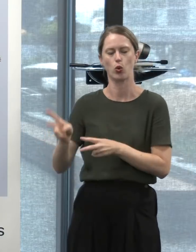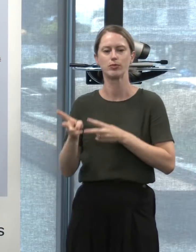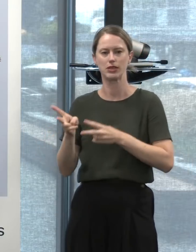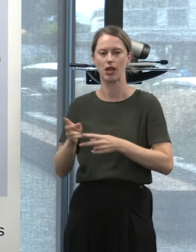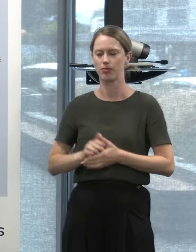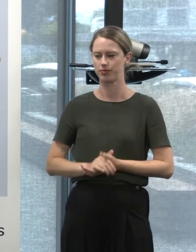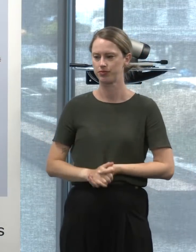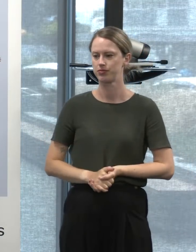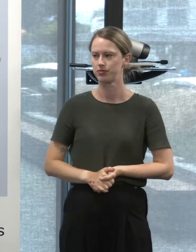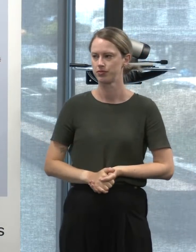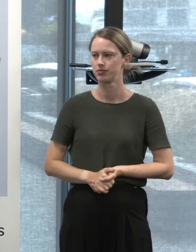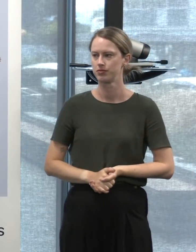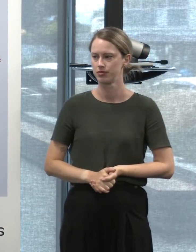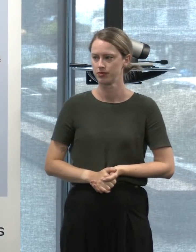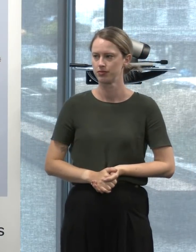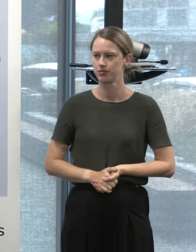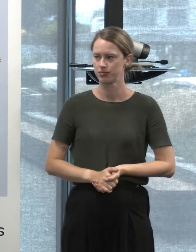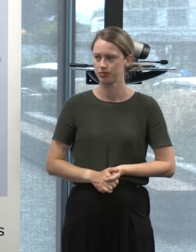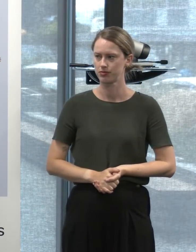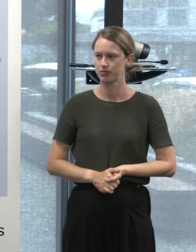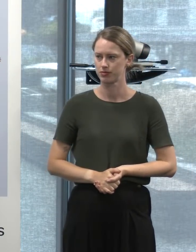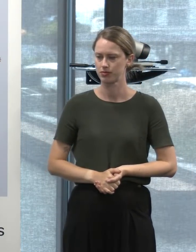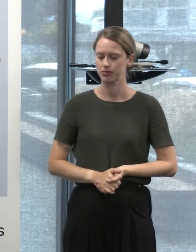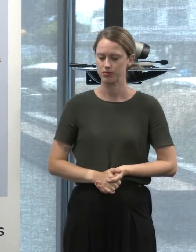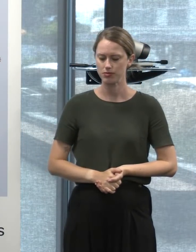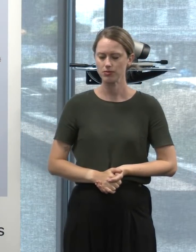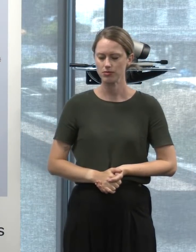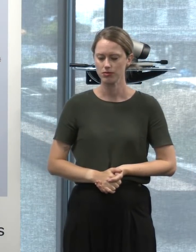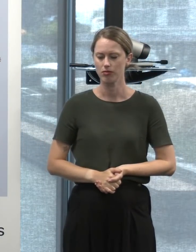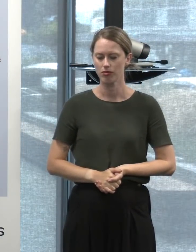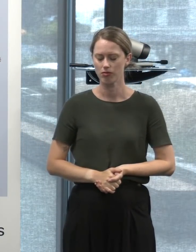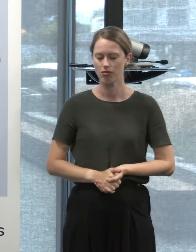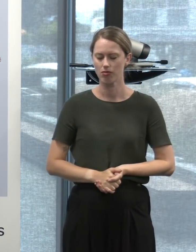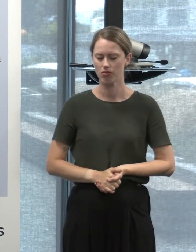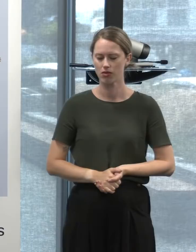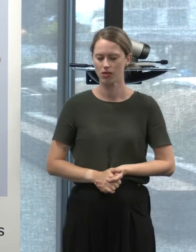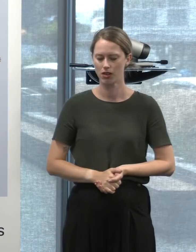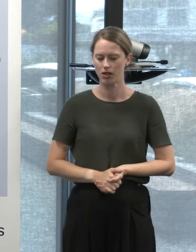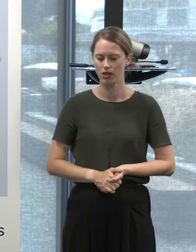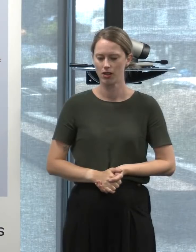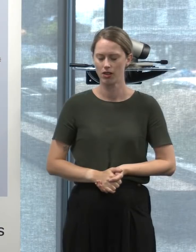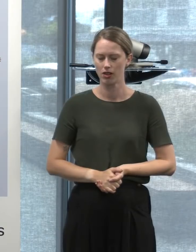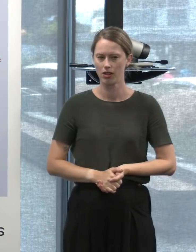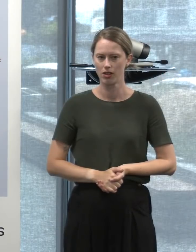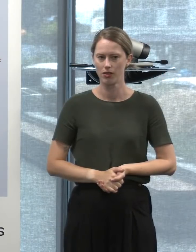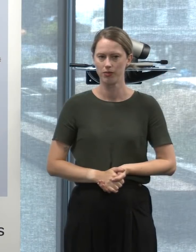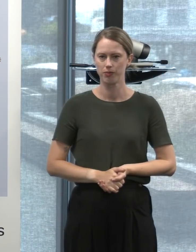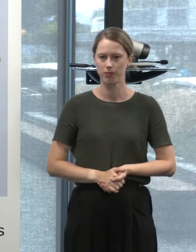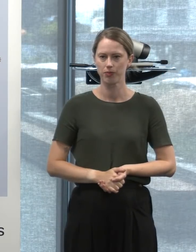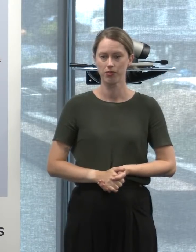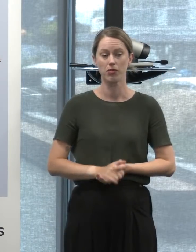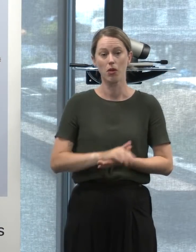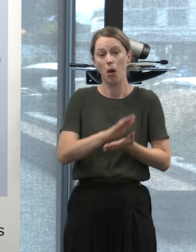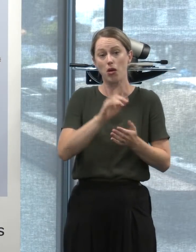That is well over 90% protection against serious illness or hospitalisation.